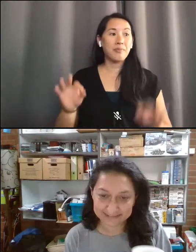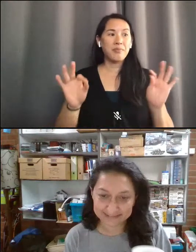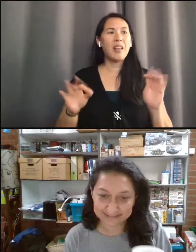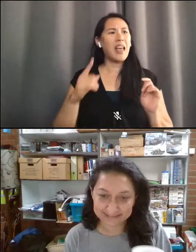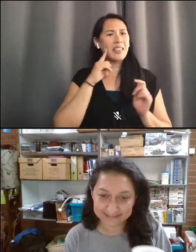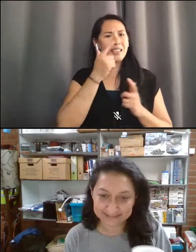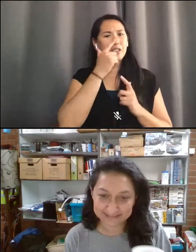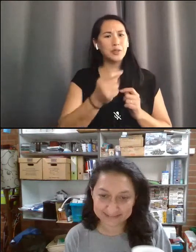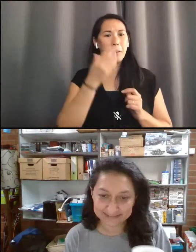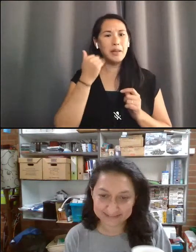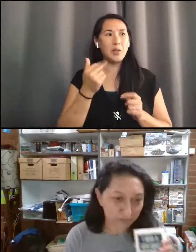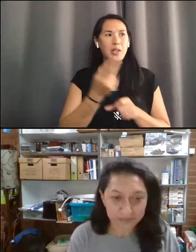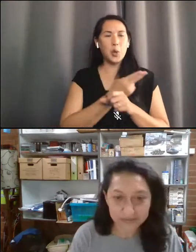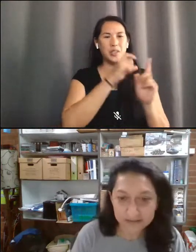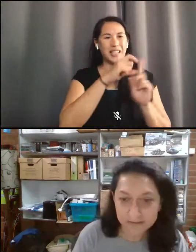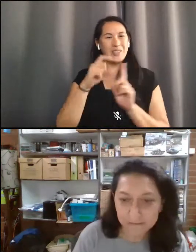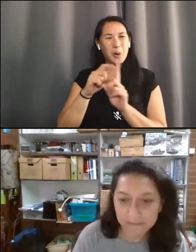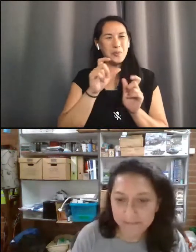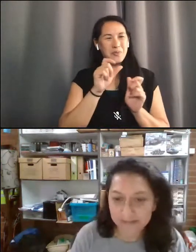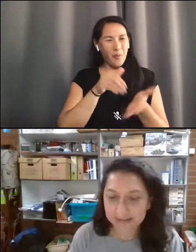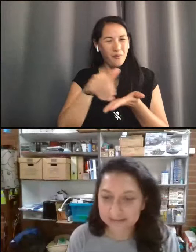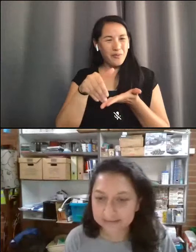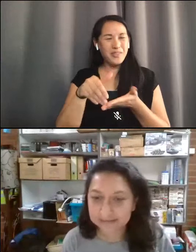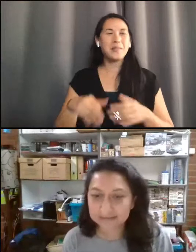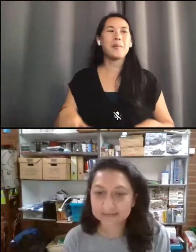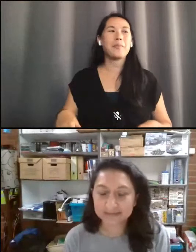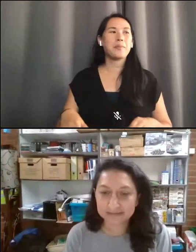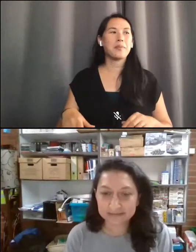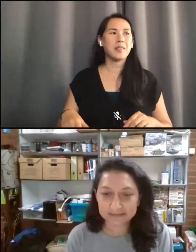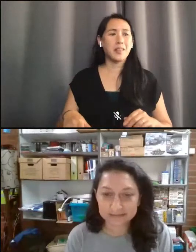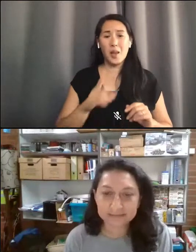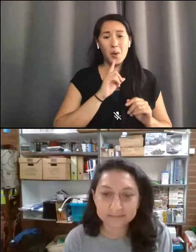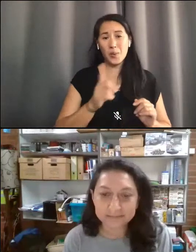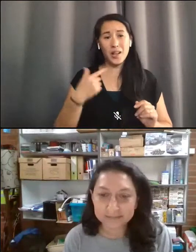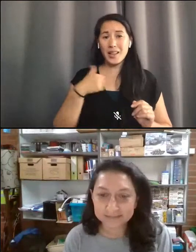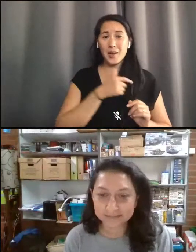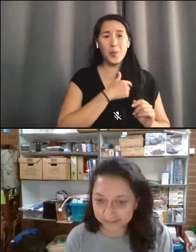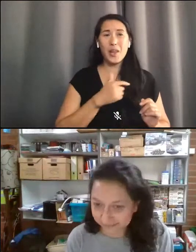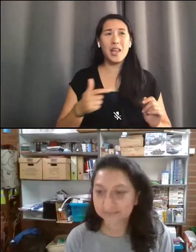because we use these terms all the time when we're all really moving towards i think some of the same